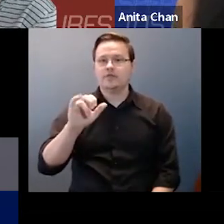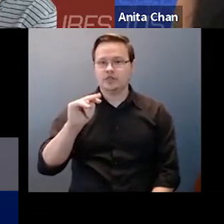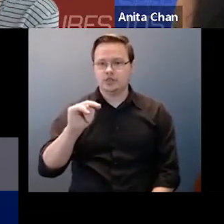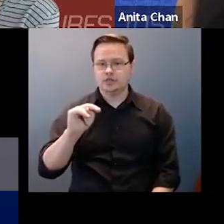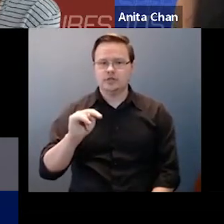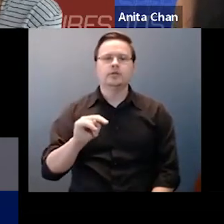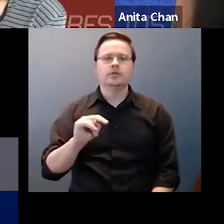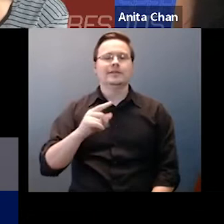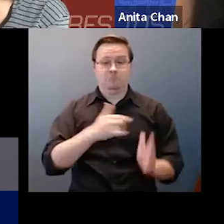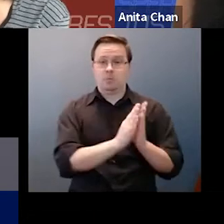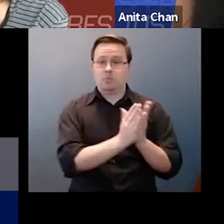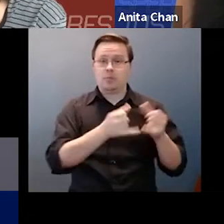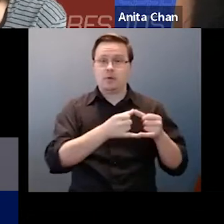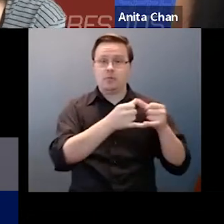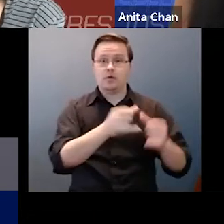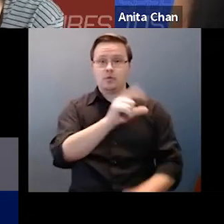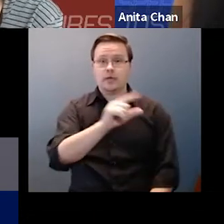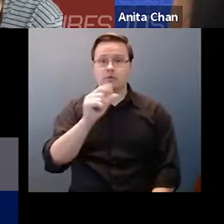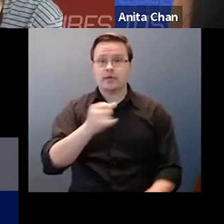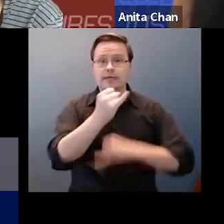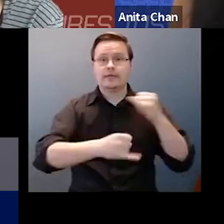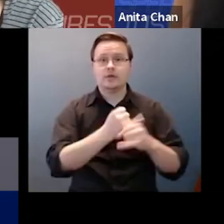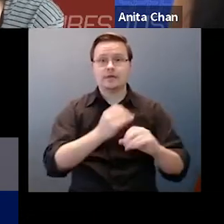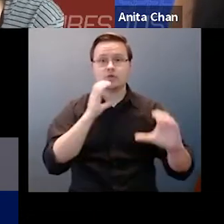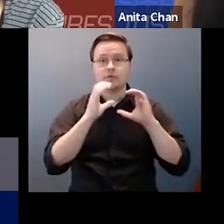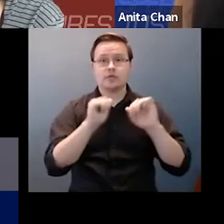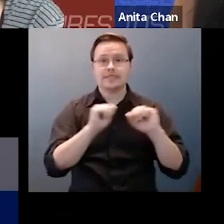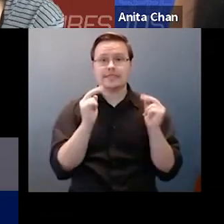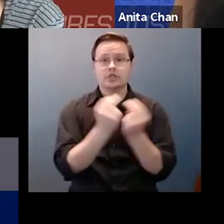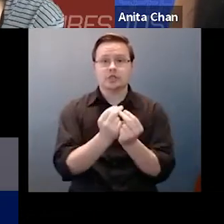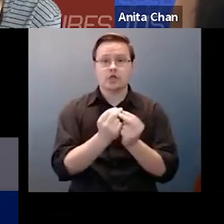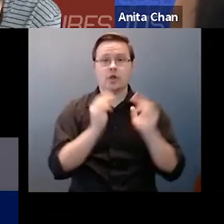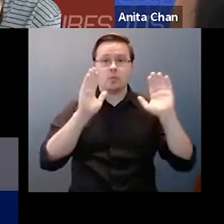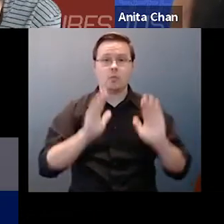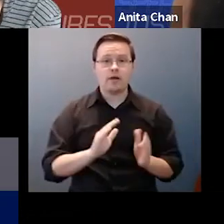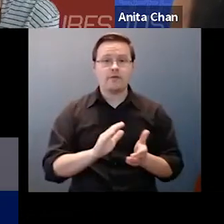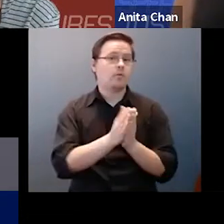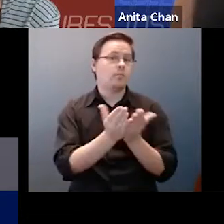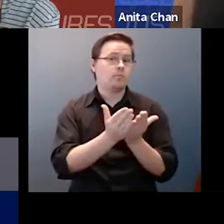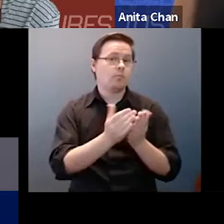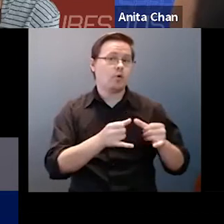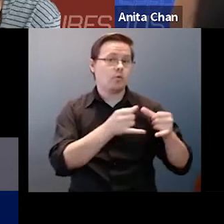the 2020 International Communication Association Outstanding Book Award and the 2019 Diana for sales price for